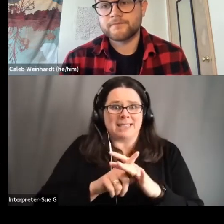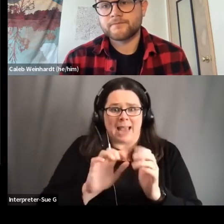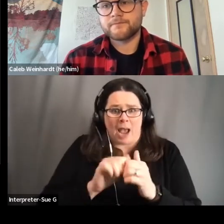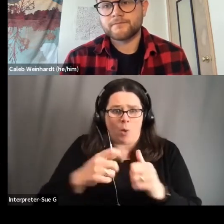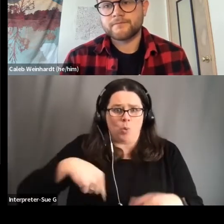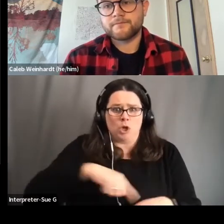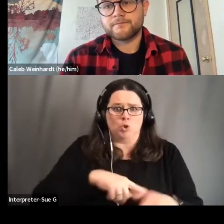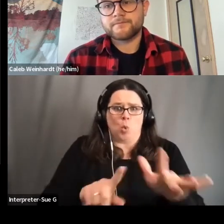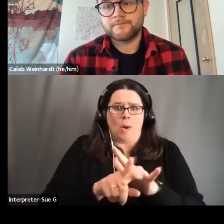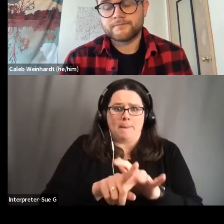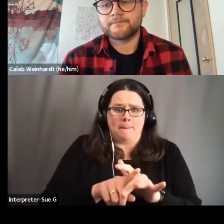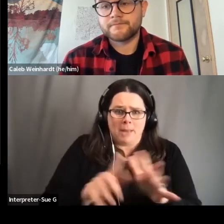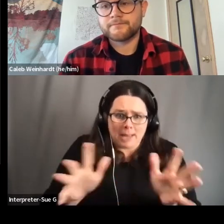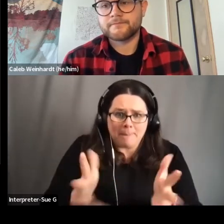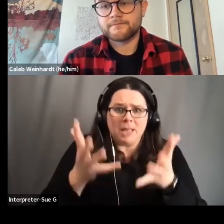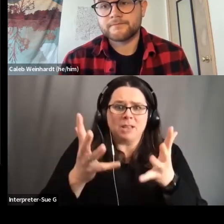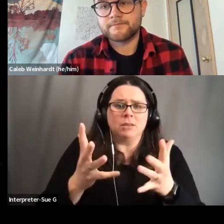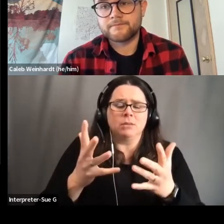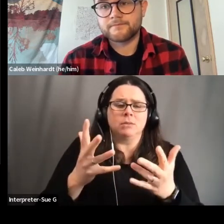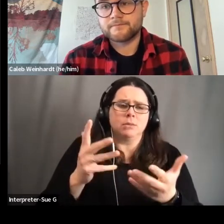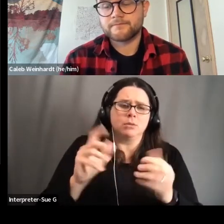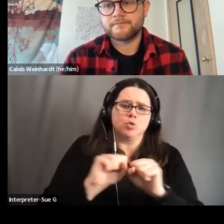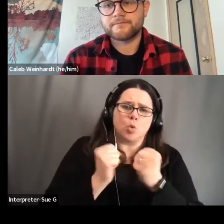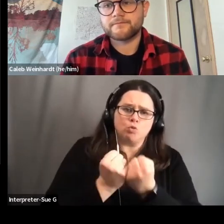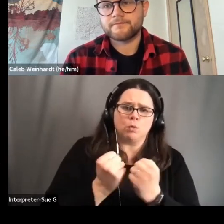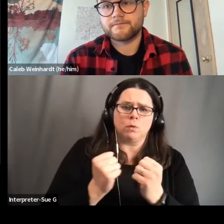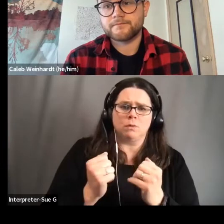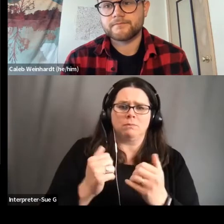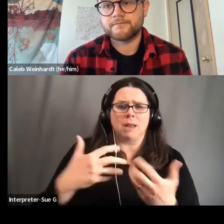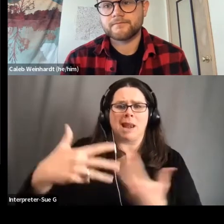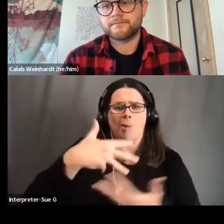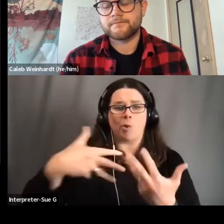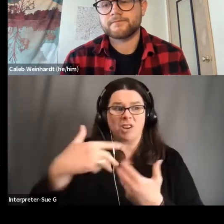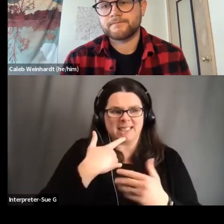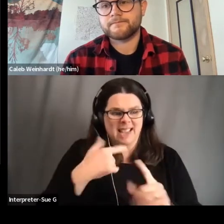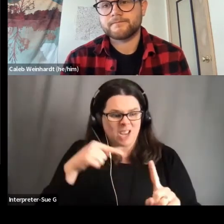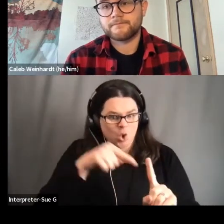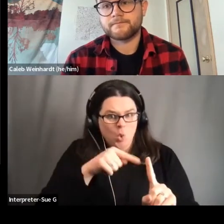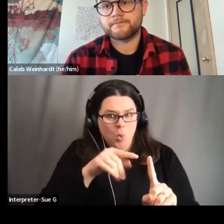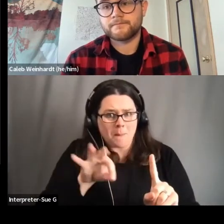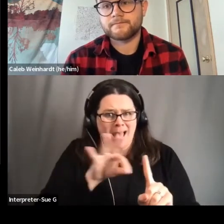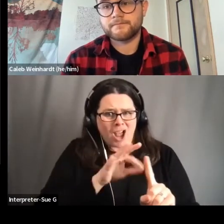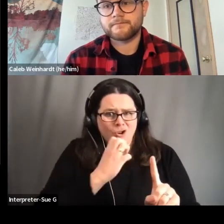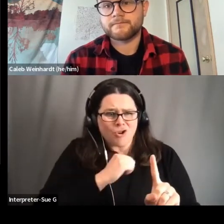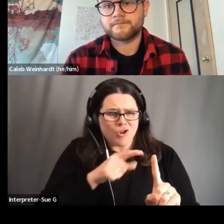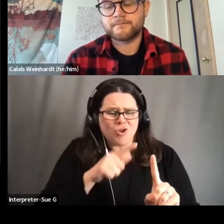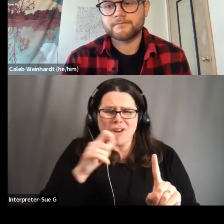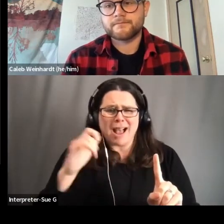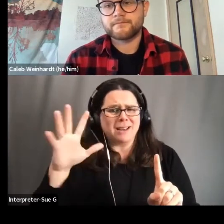and building that social network and the fabric that says you matter and you're not gonna be bullied in this space and this time.